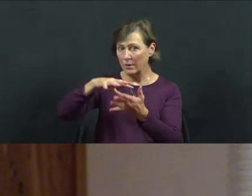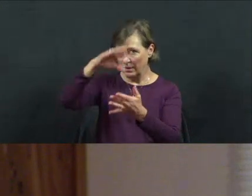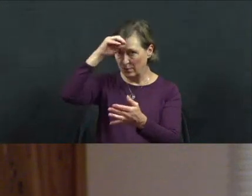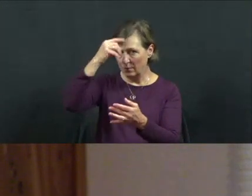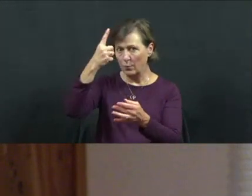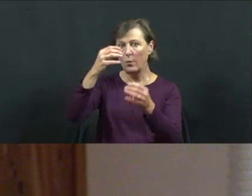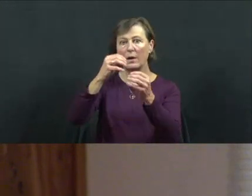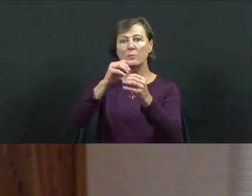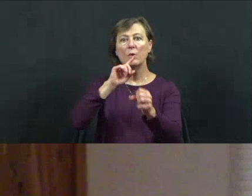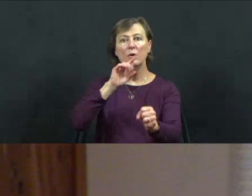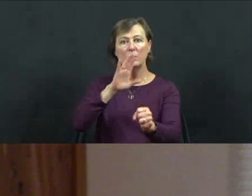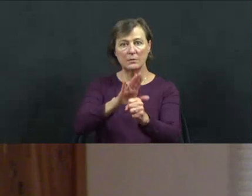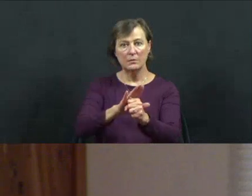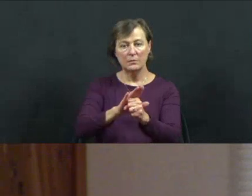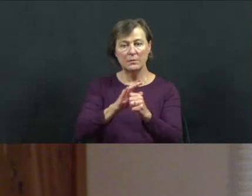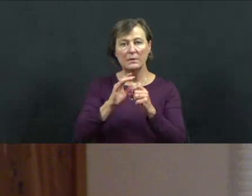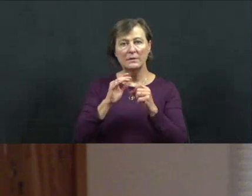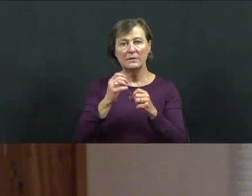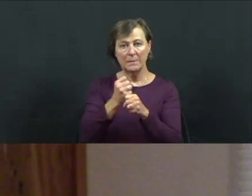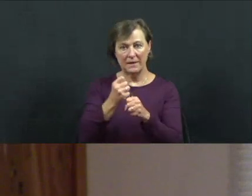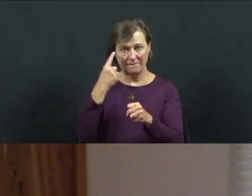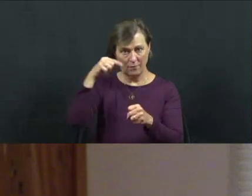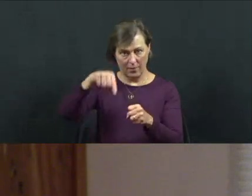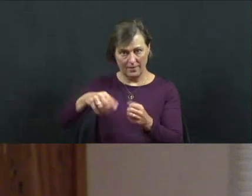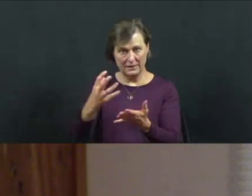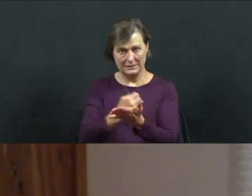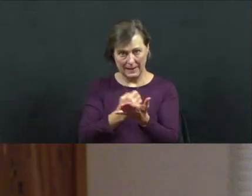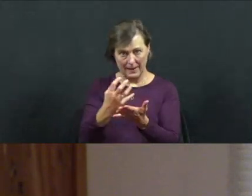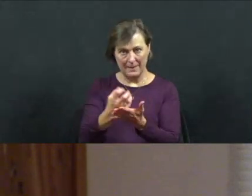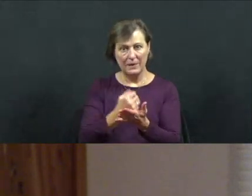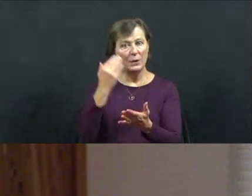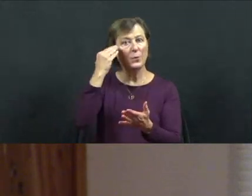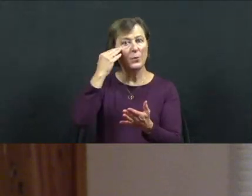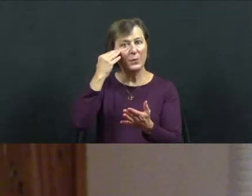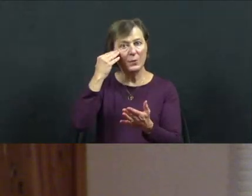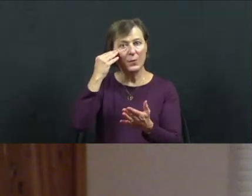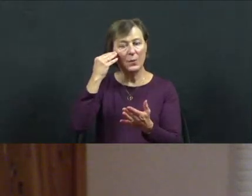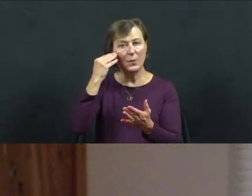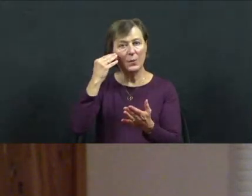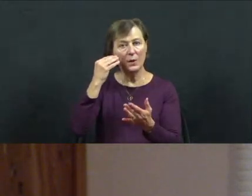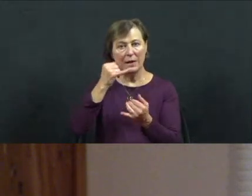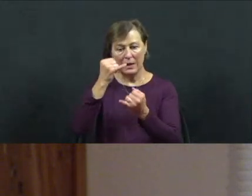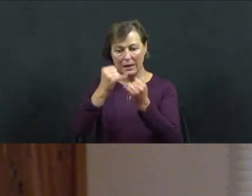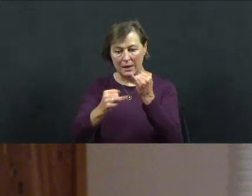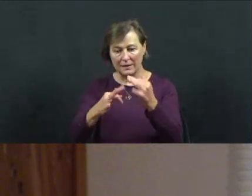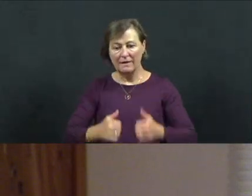made before this campaign. We now know of such end-of-life commitments from